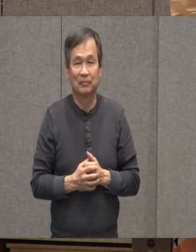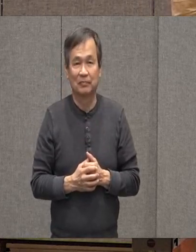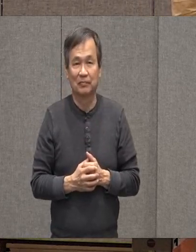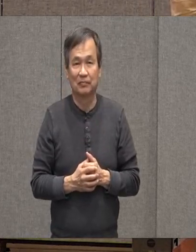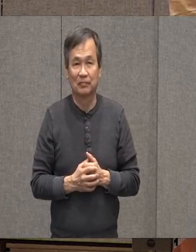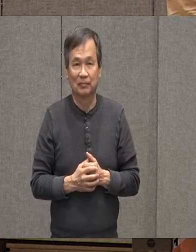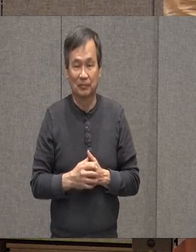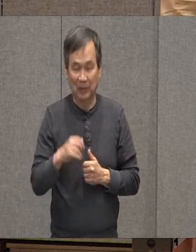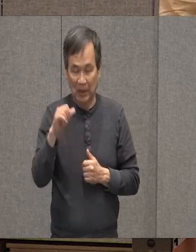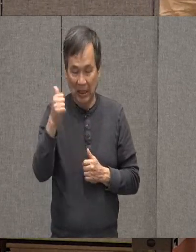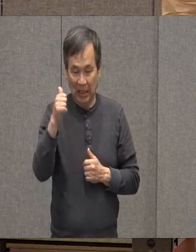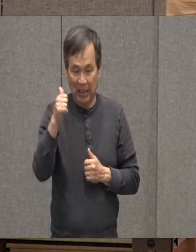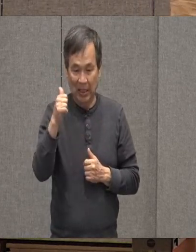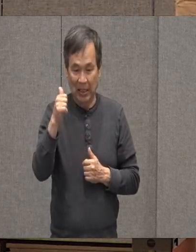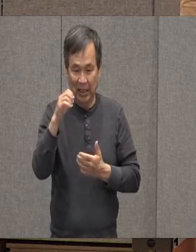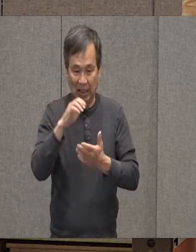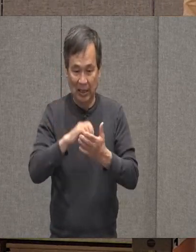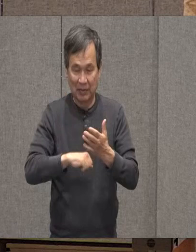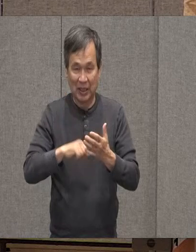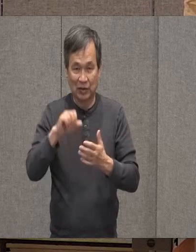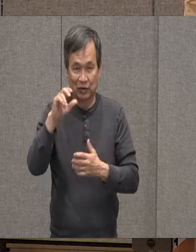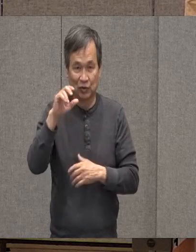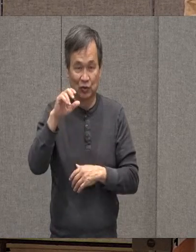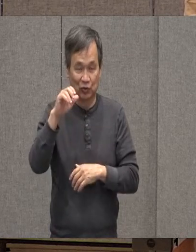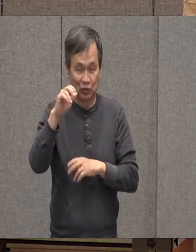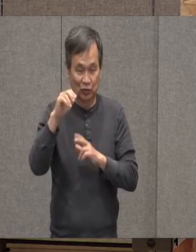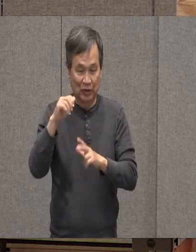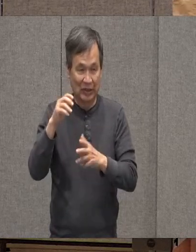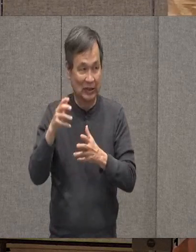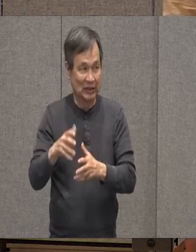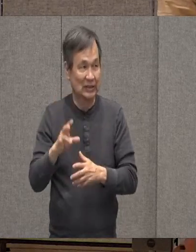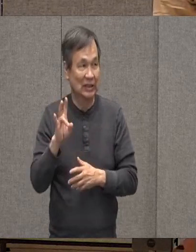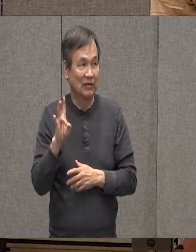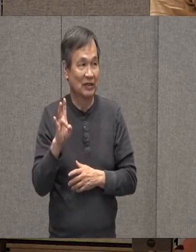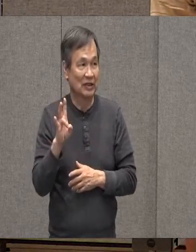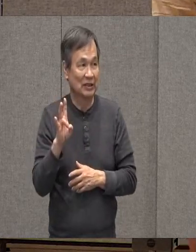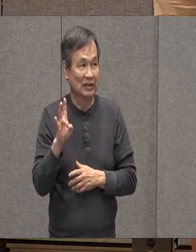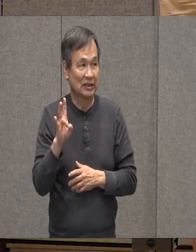we have 10 take away three. That's gonna give us seven right?